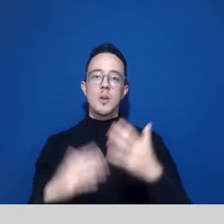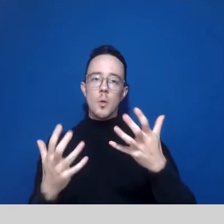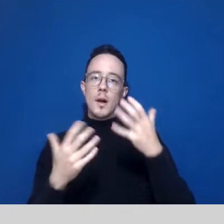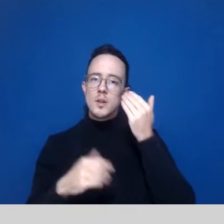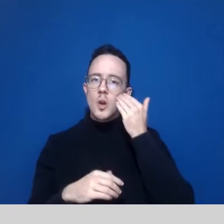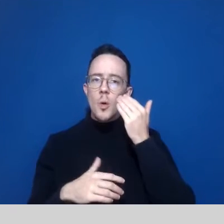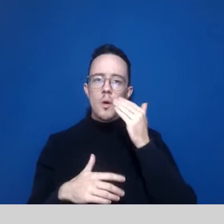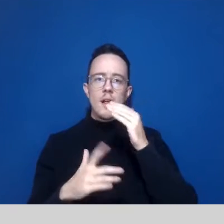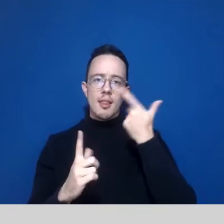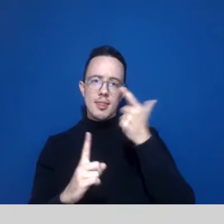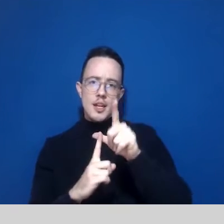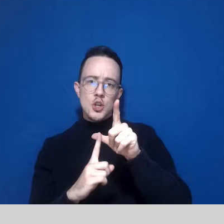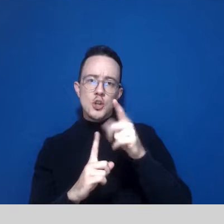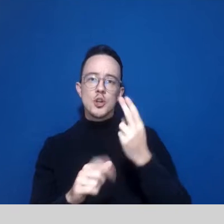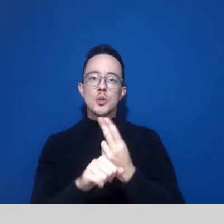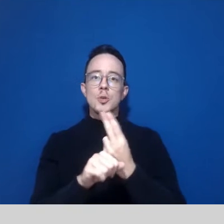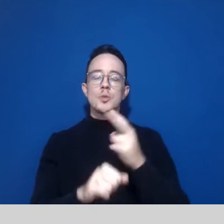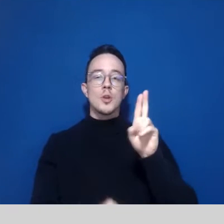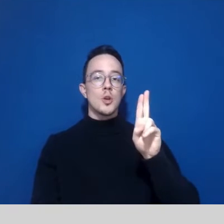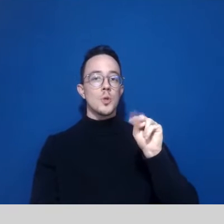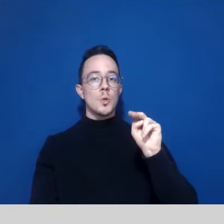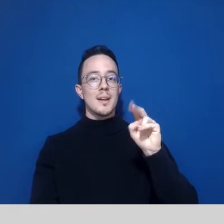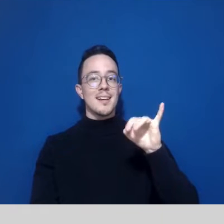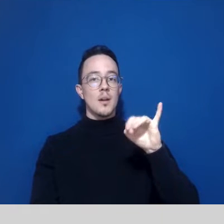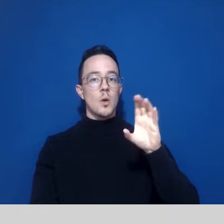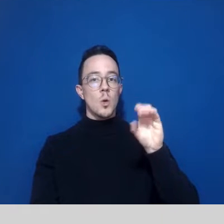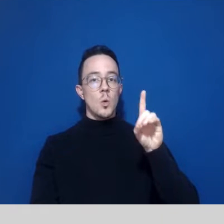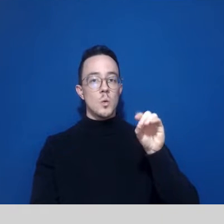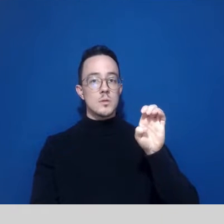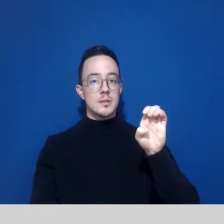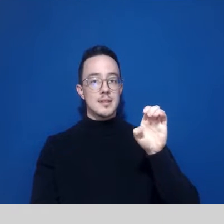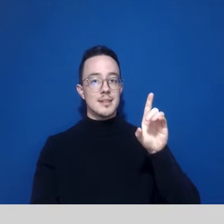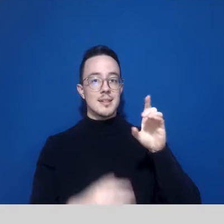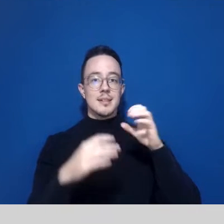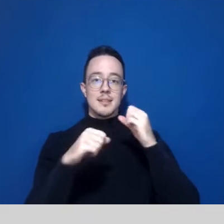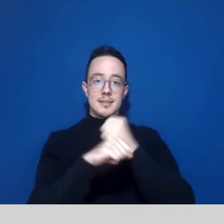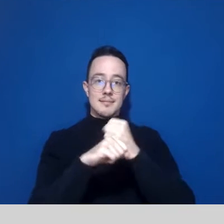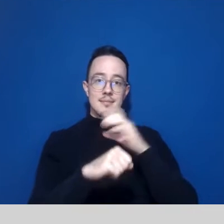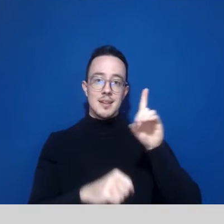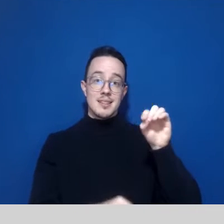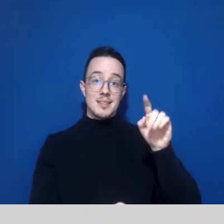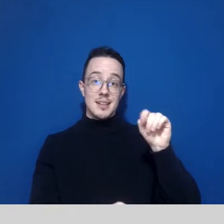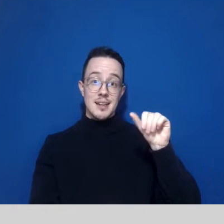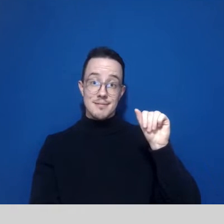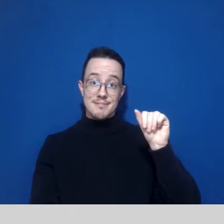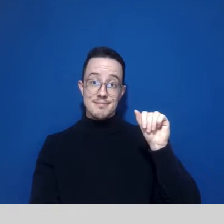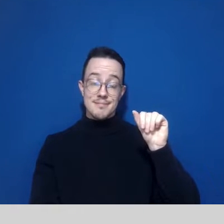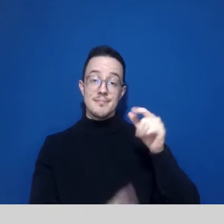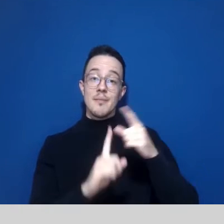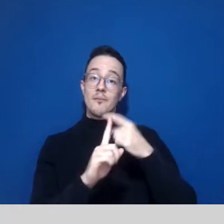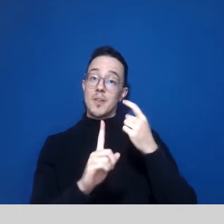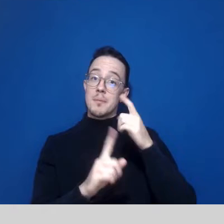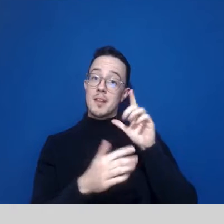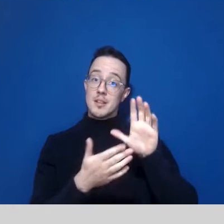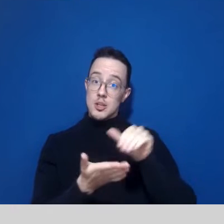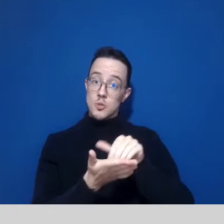And if we want to know what is actually a letter you can use the Unicode data from the Center Library.